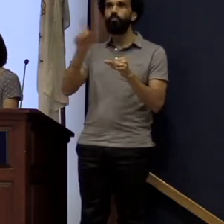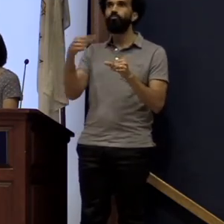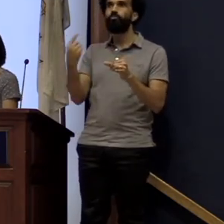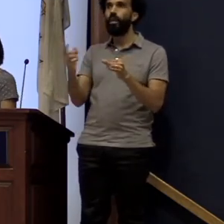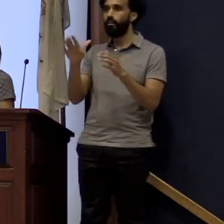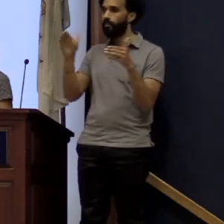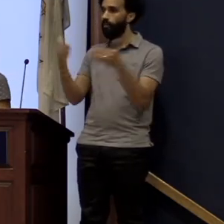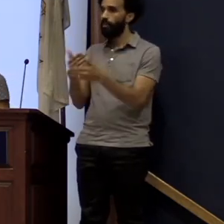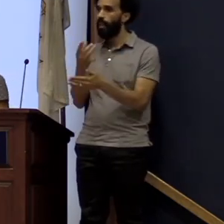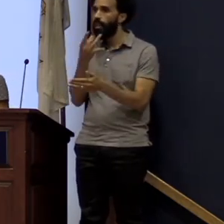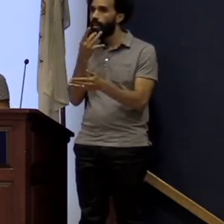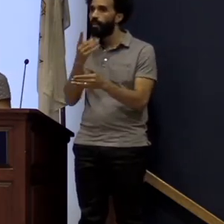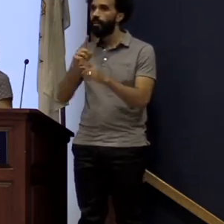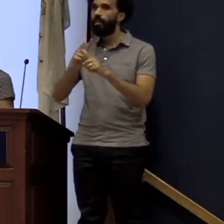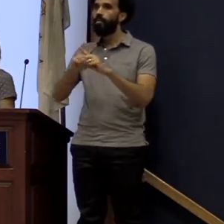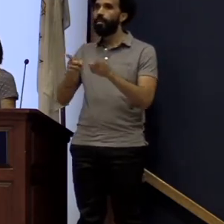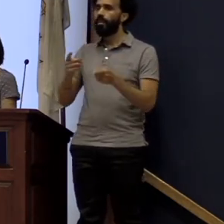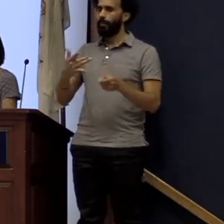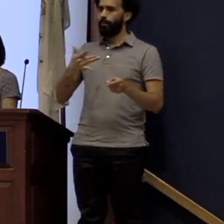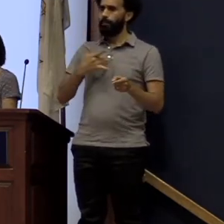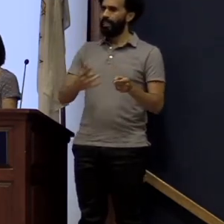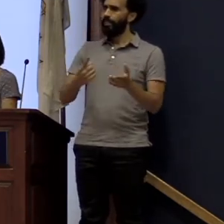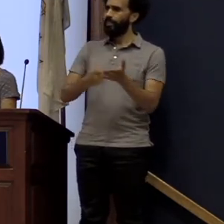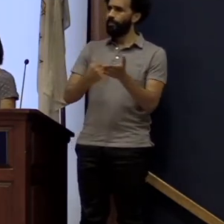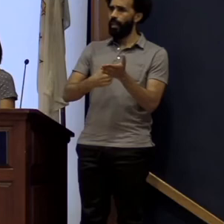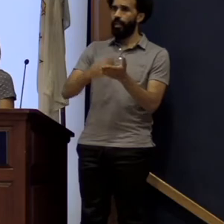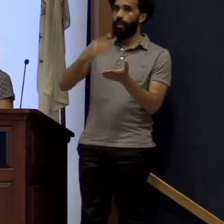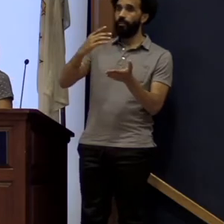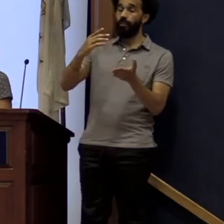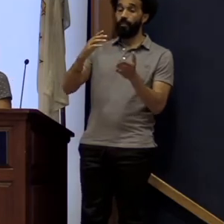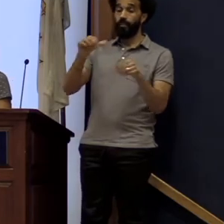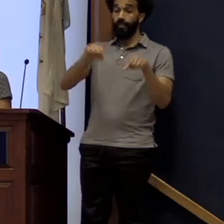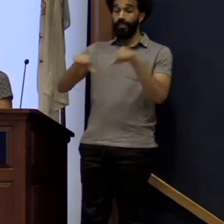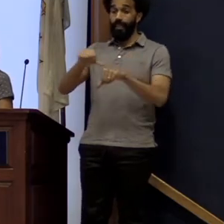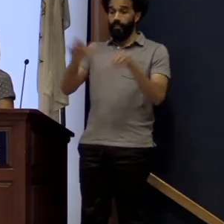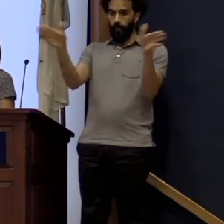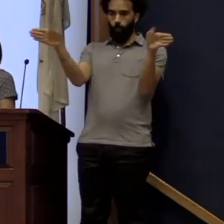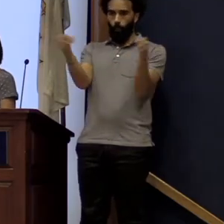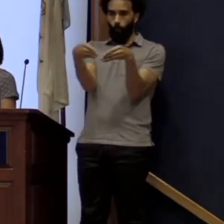reduct reduction of science into one type so we need to move away from something like that because you